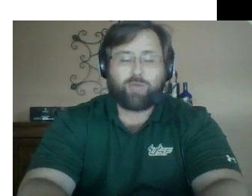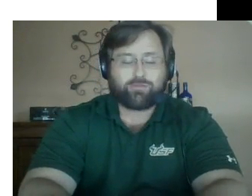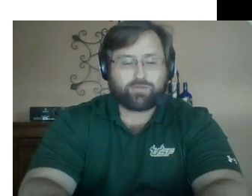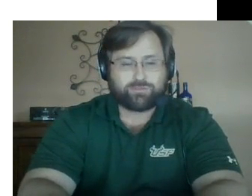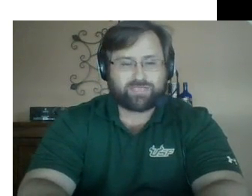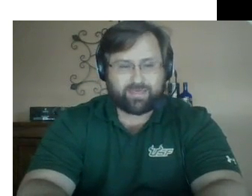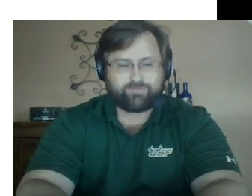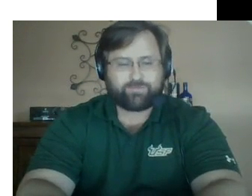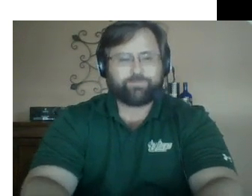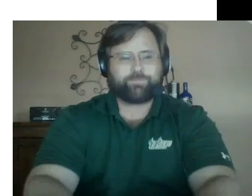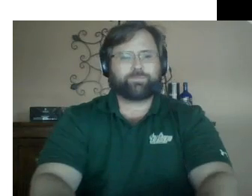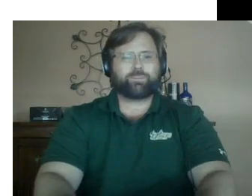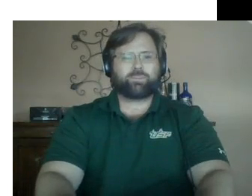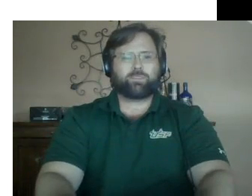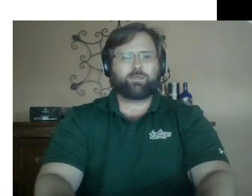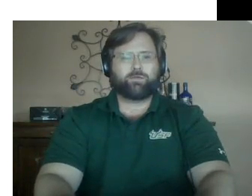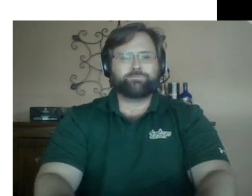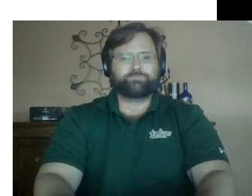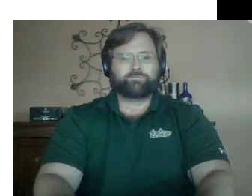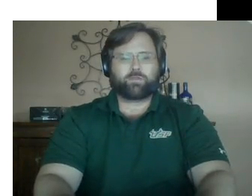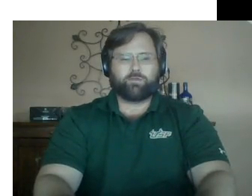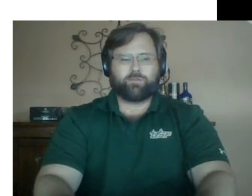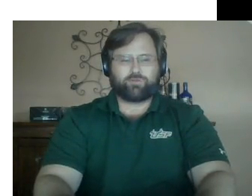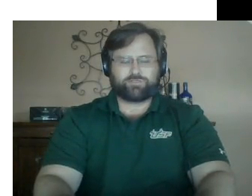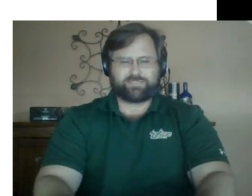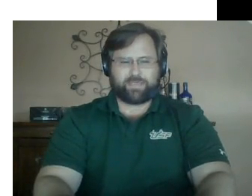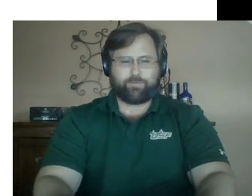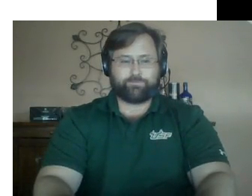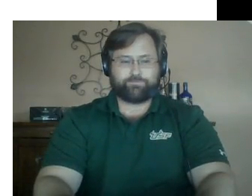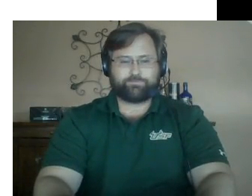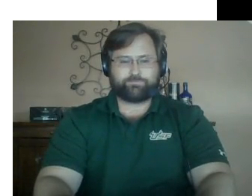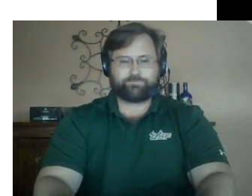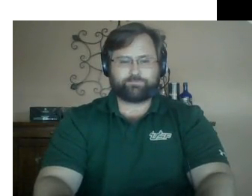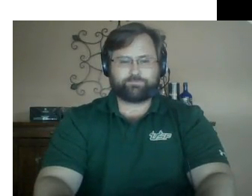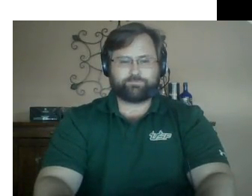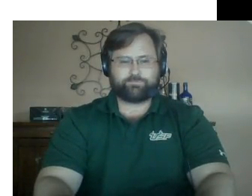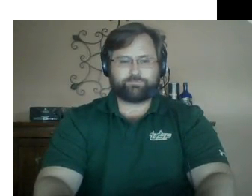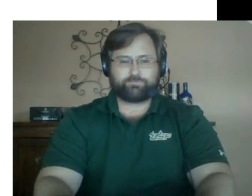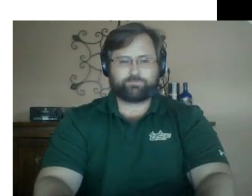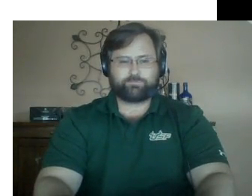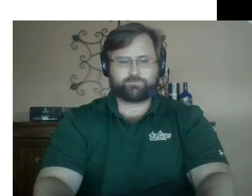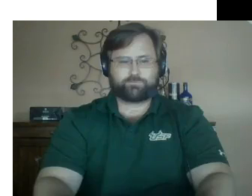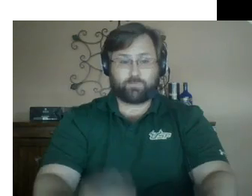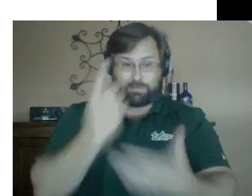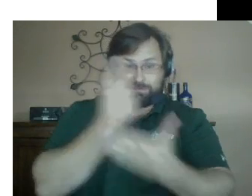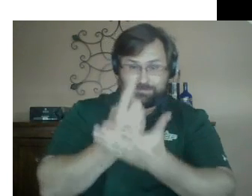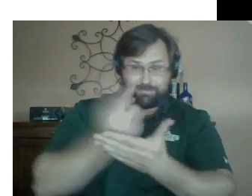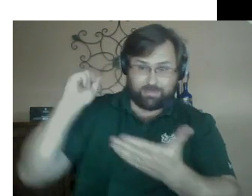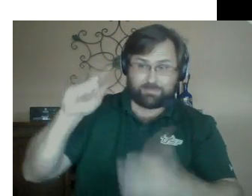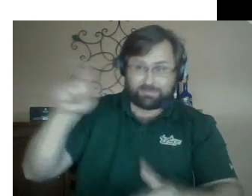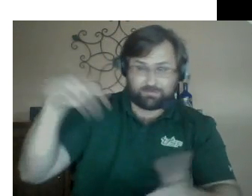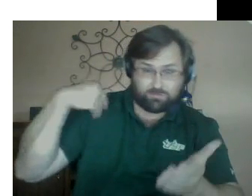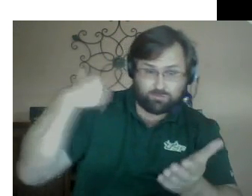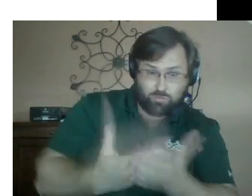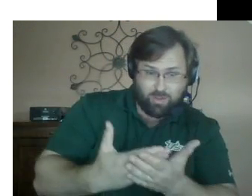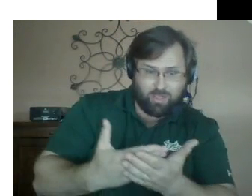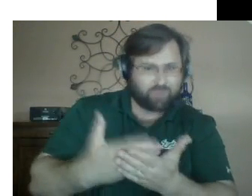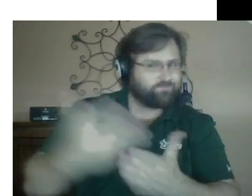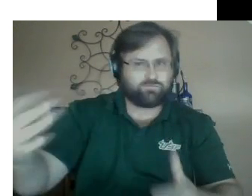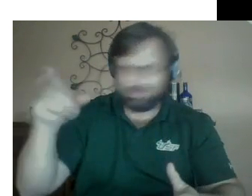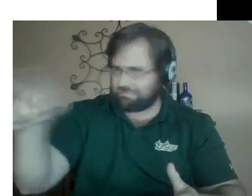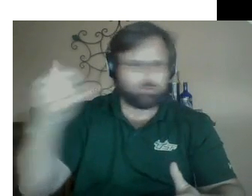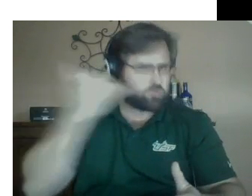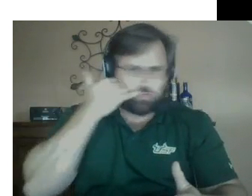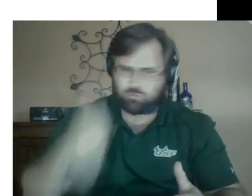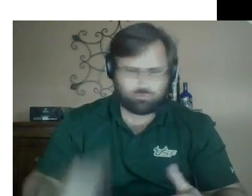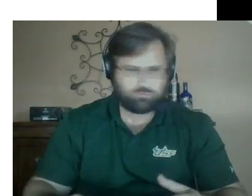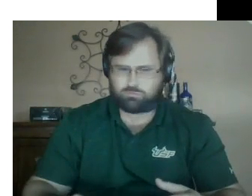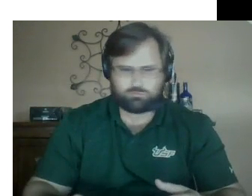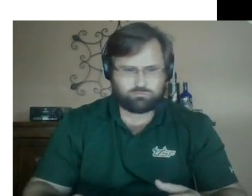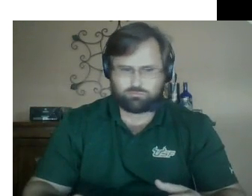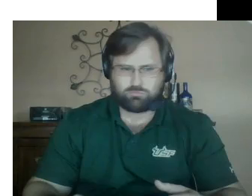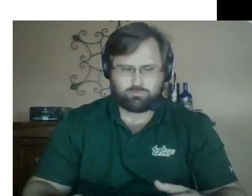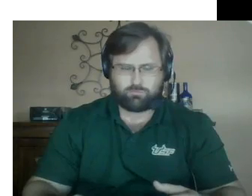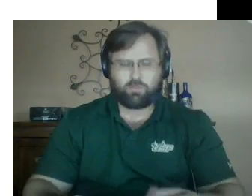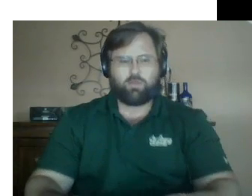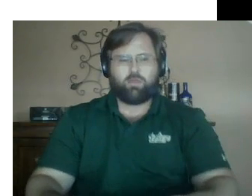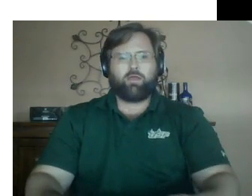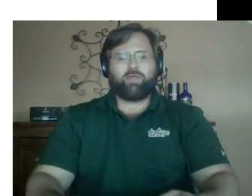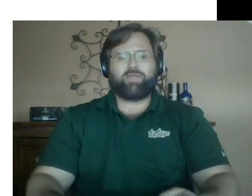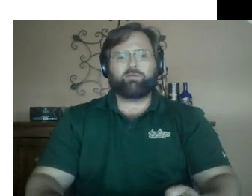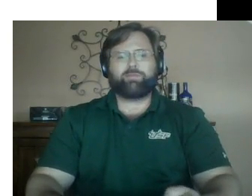rather than using if the first example and that would be